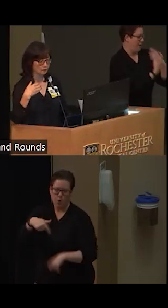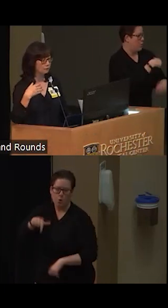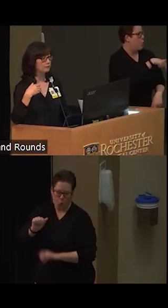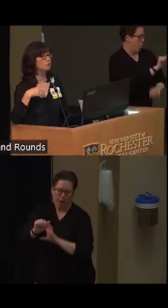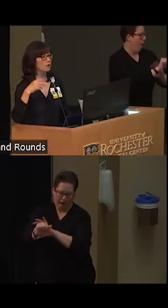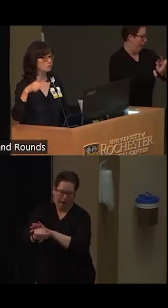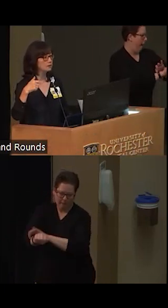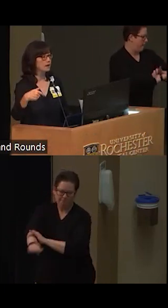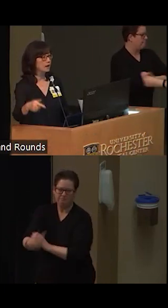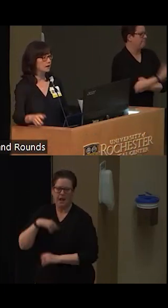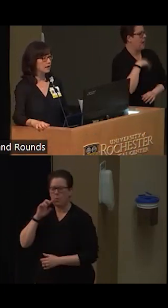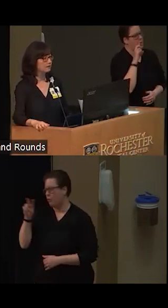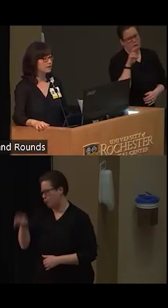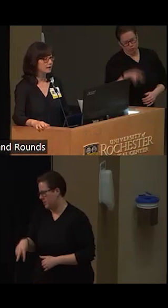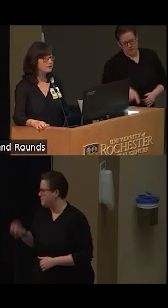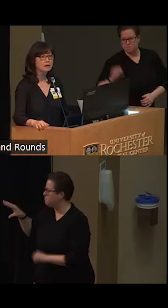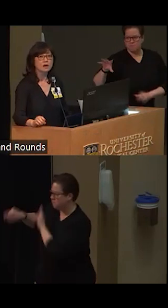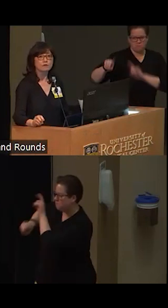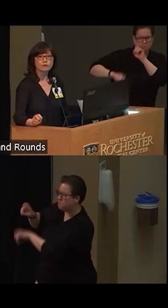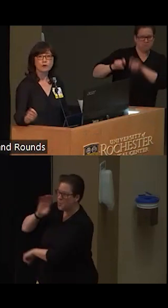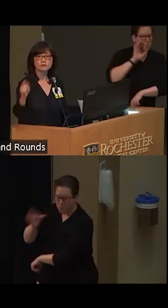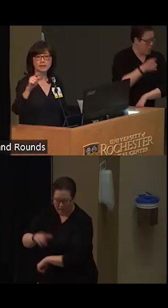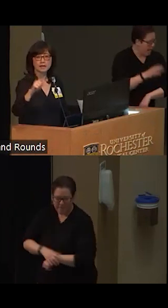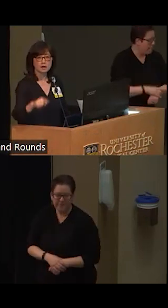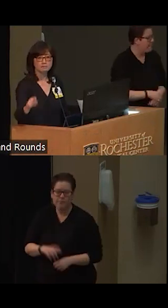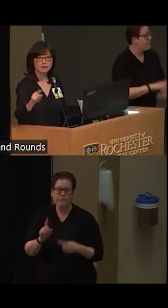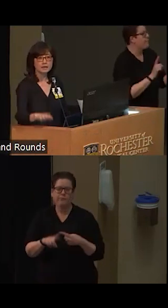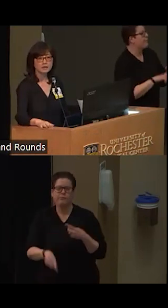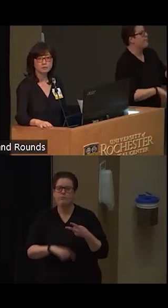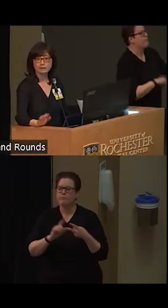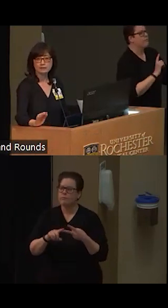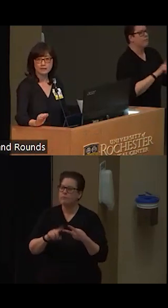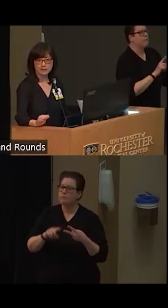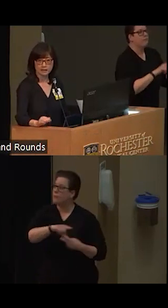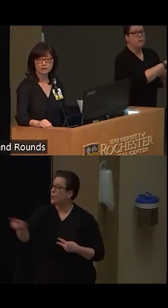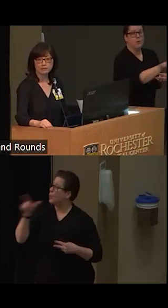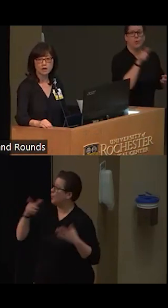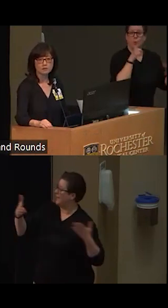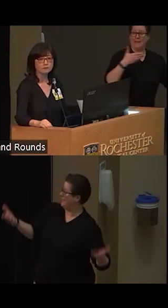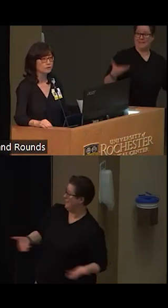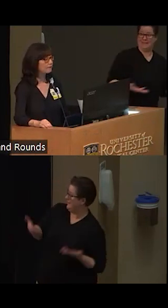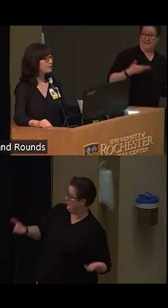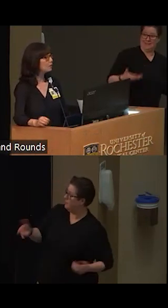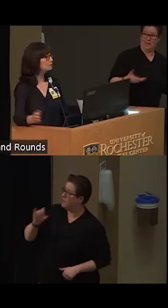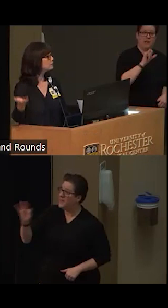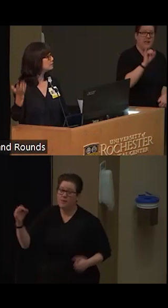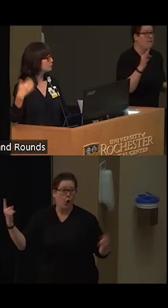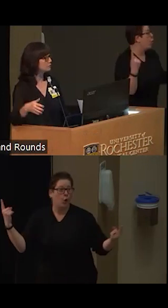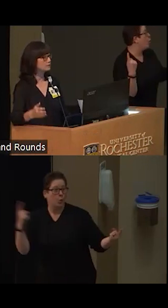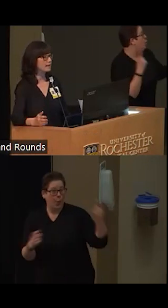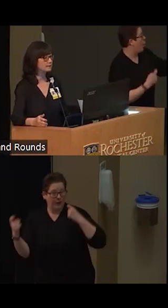review those at the end for those present here if you have any questions if you would just ask